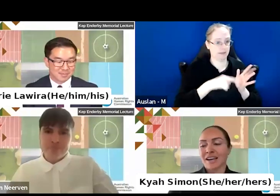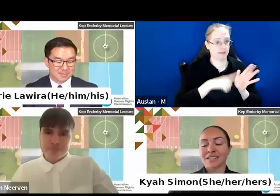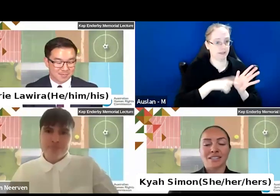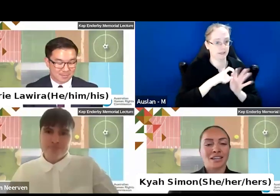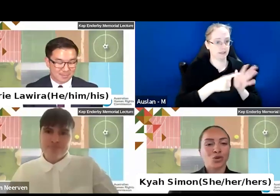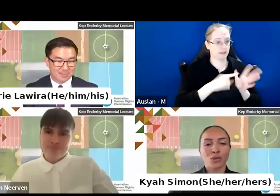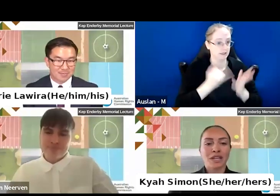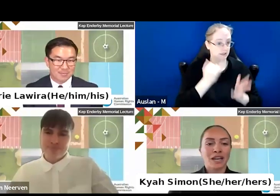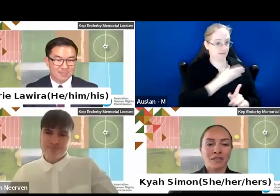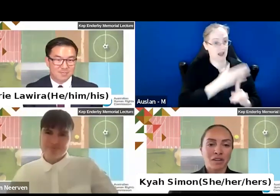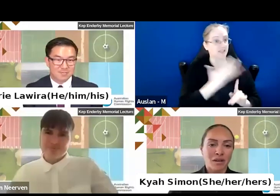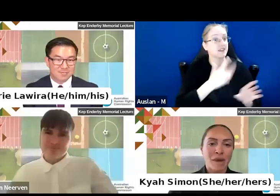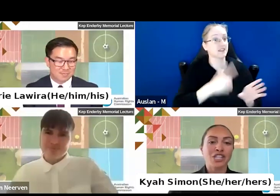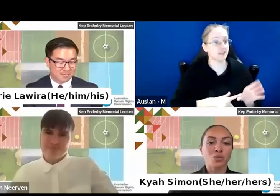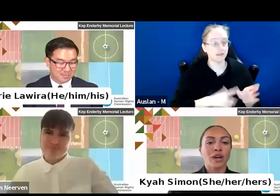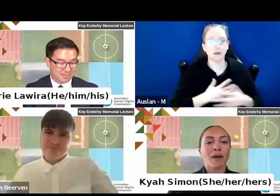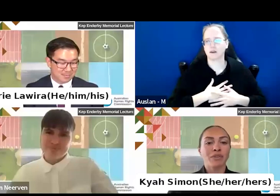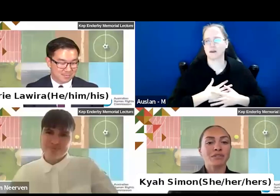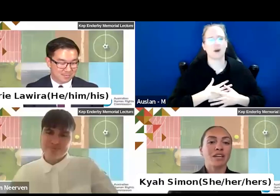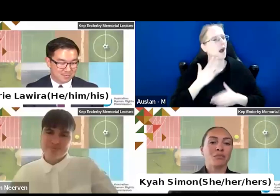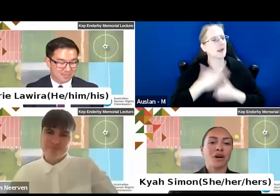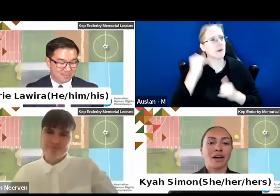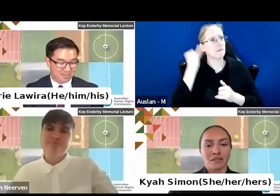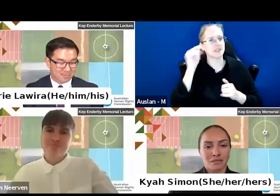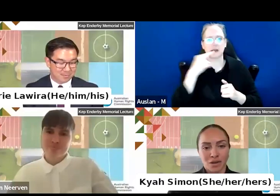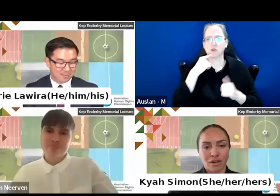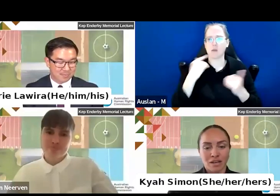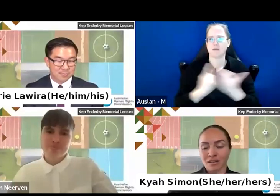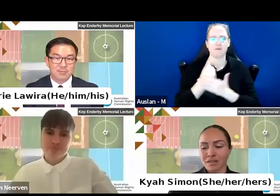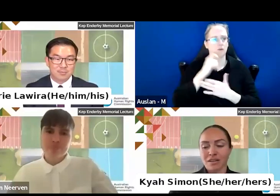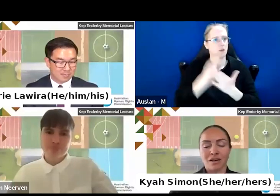It's a tournament that I never imagined would happen in my career